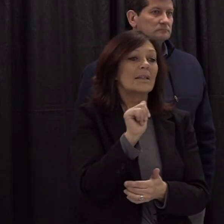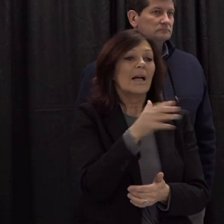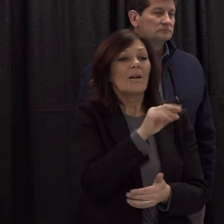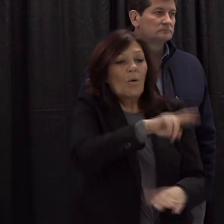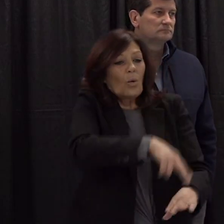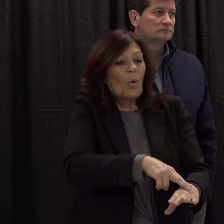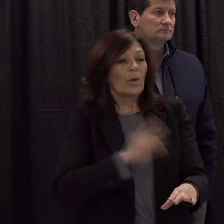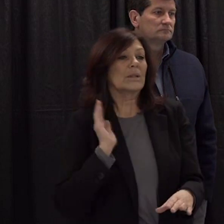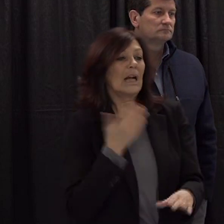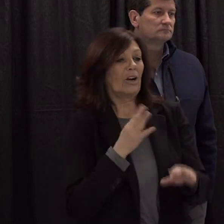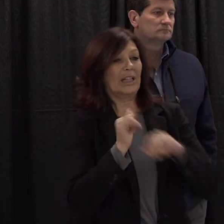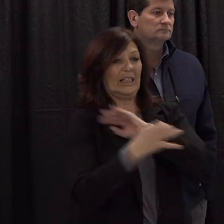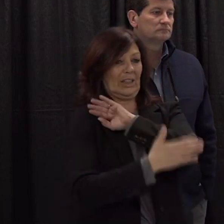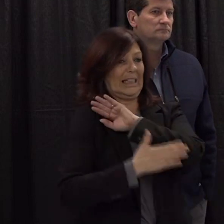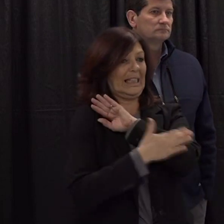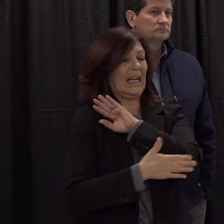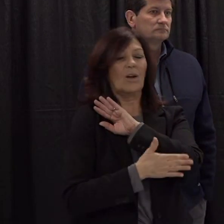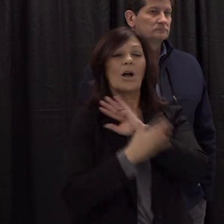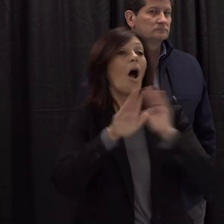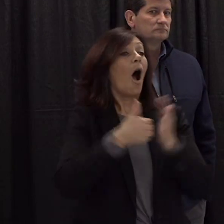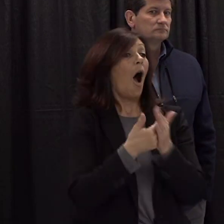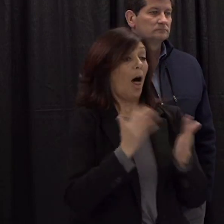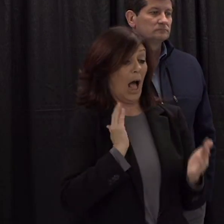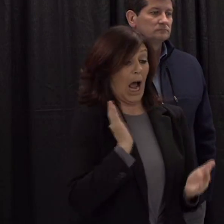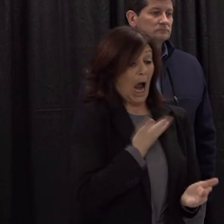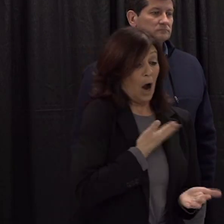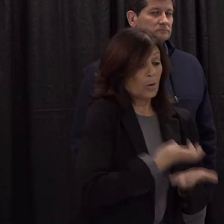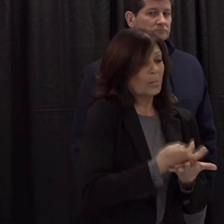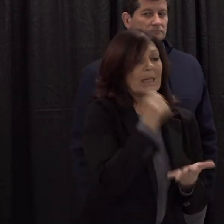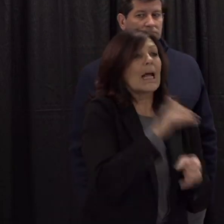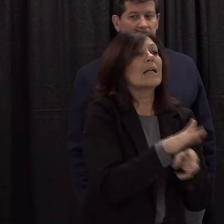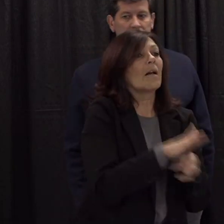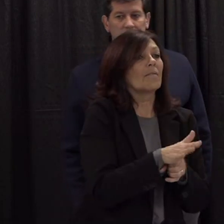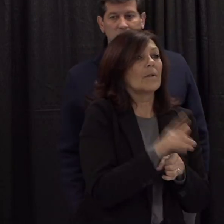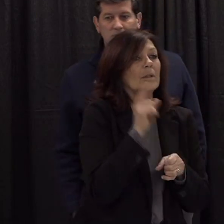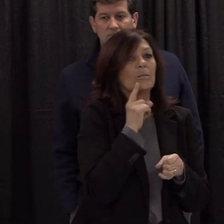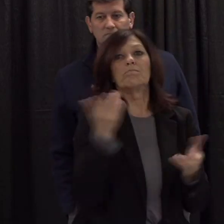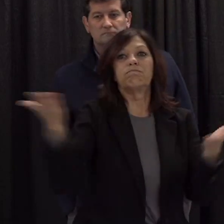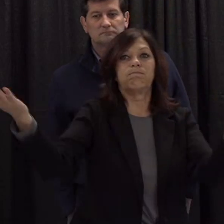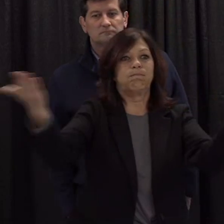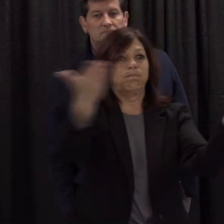our Erie County forces because just all our equipment's not enough. The areas impacted,